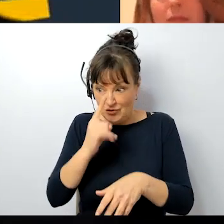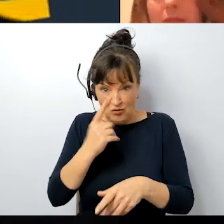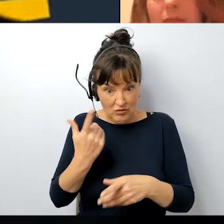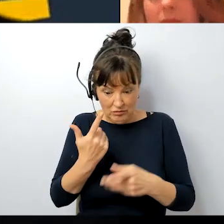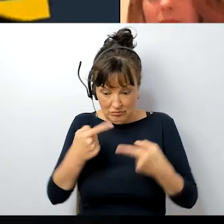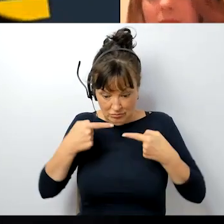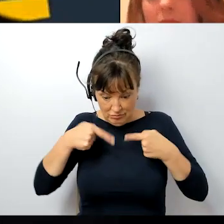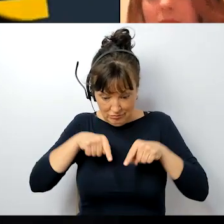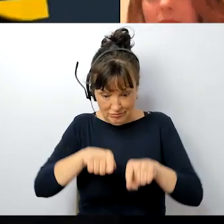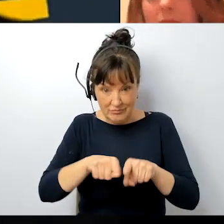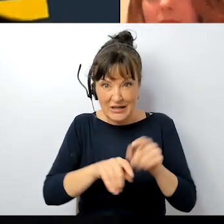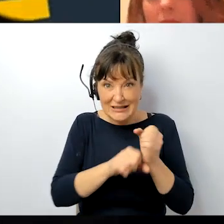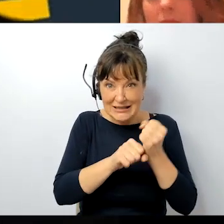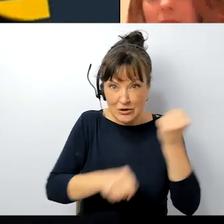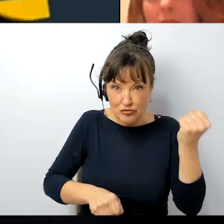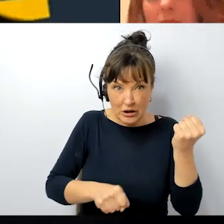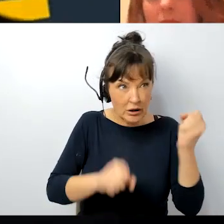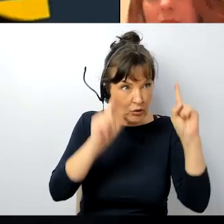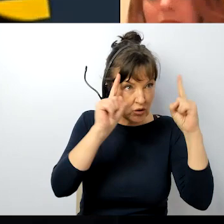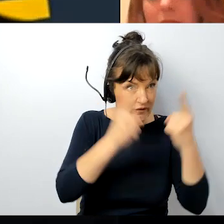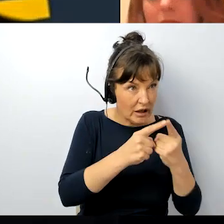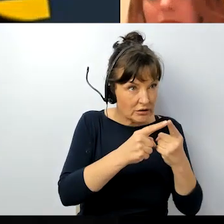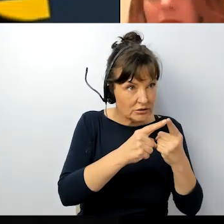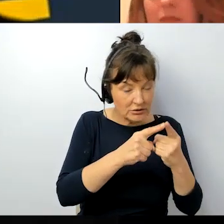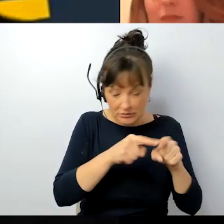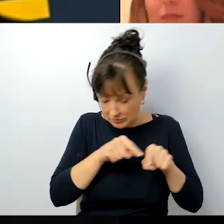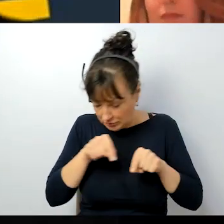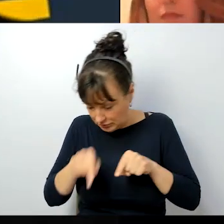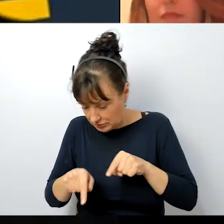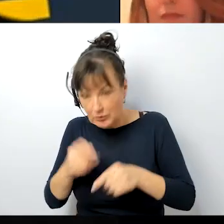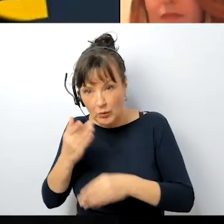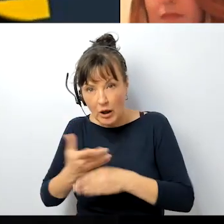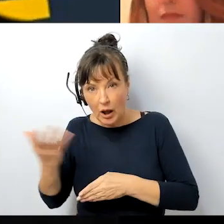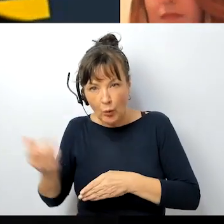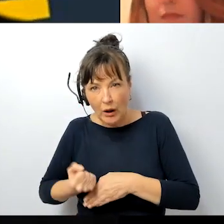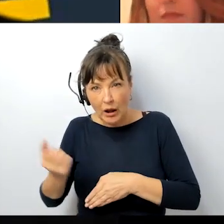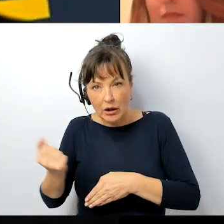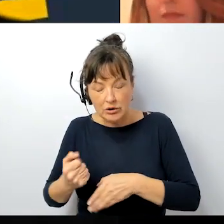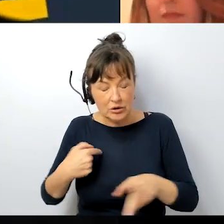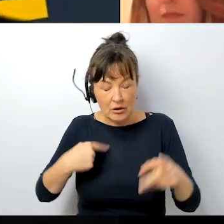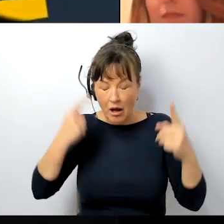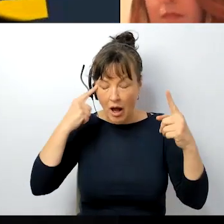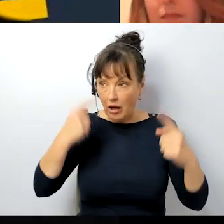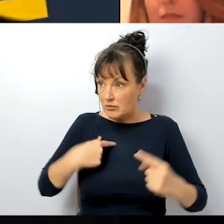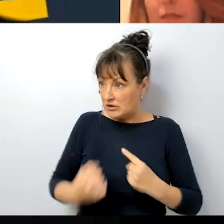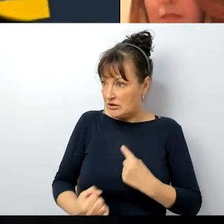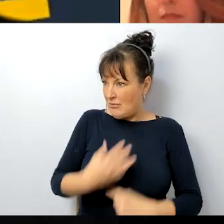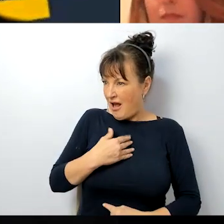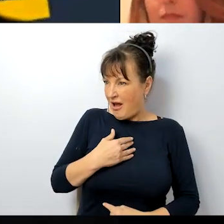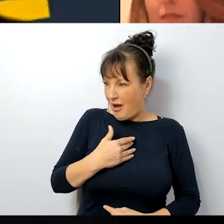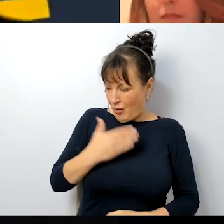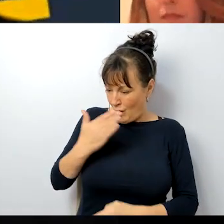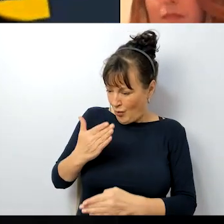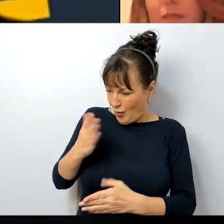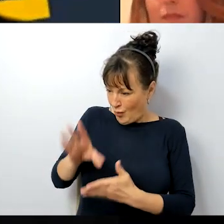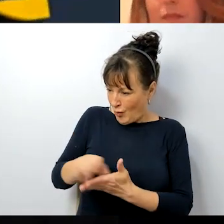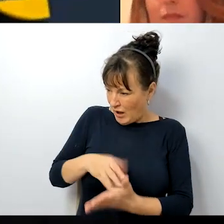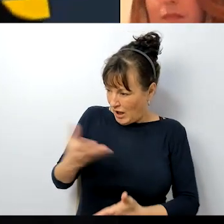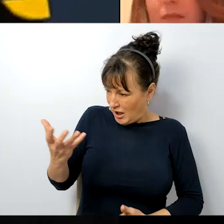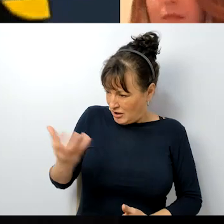so she was getting her degree at the same time as working and I was so inspired. She was earning and